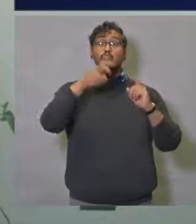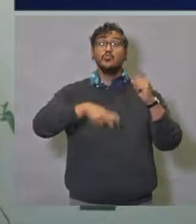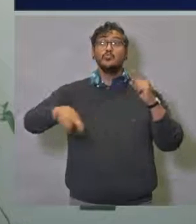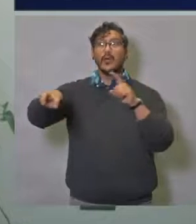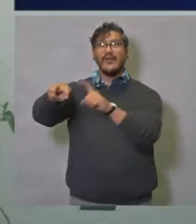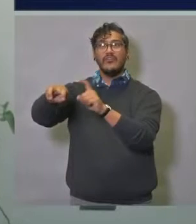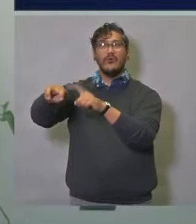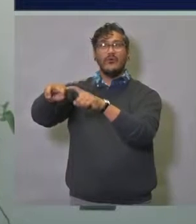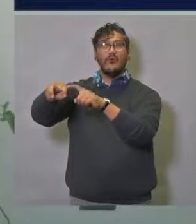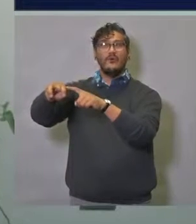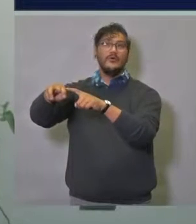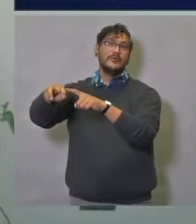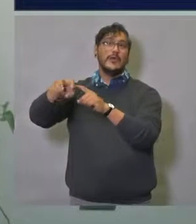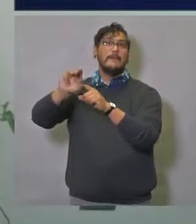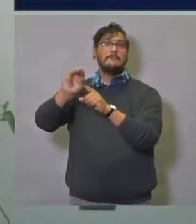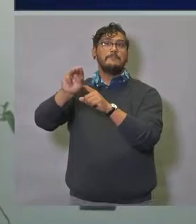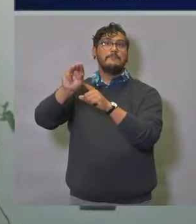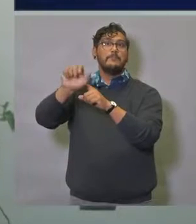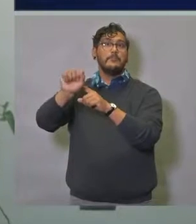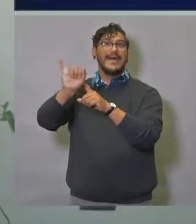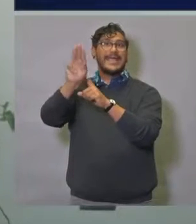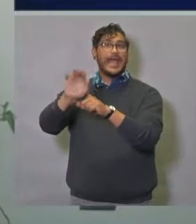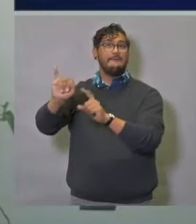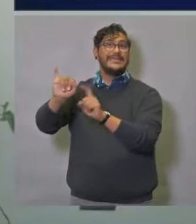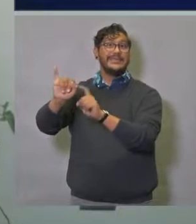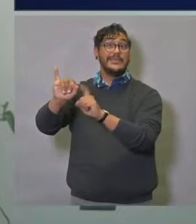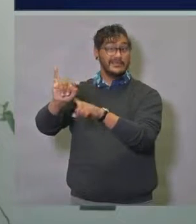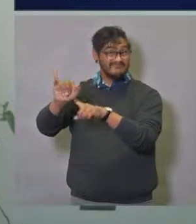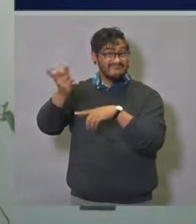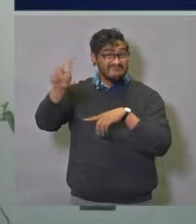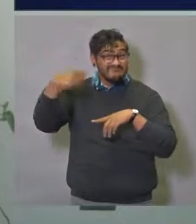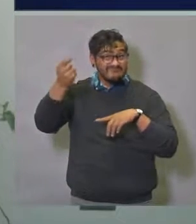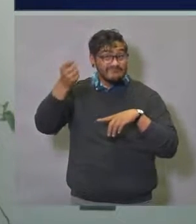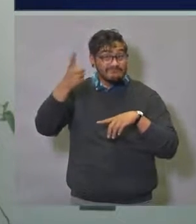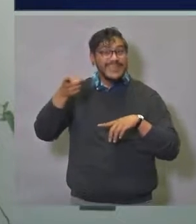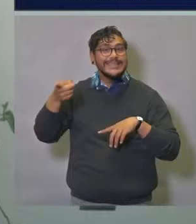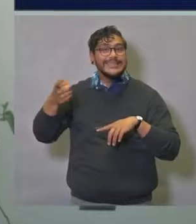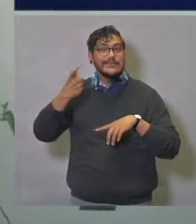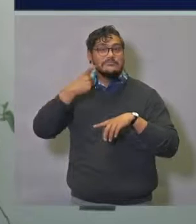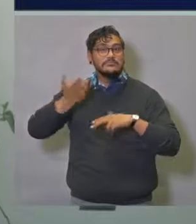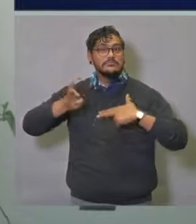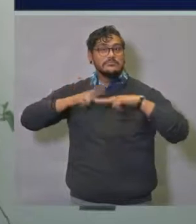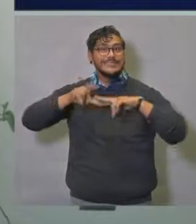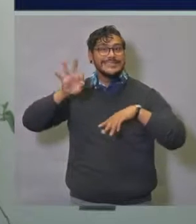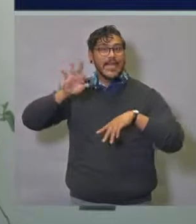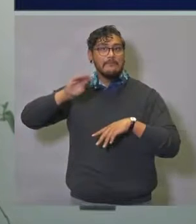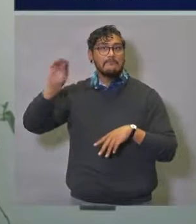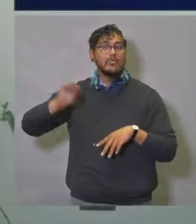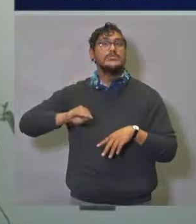WITH HIGH RATES OF COMMUNITY TRANSITION. LIKE MIAMI, WHICH JUST TO NOTE,